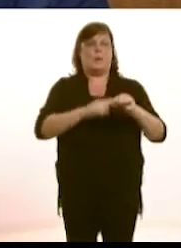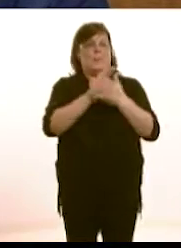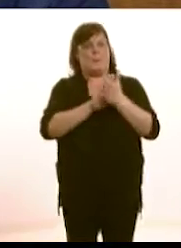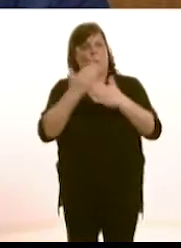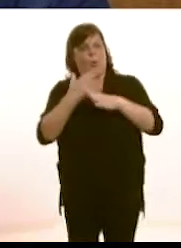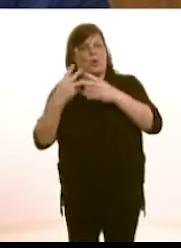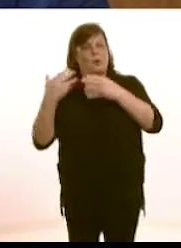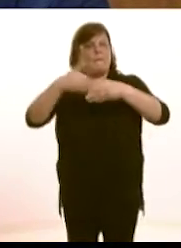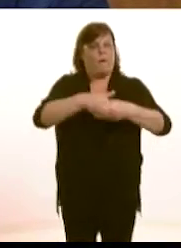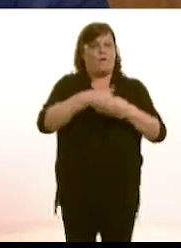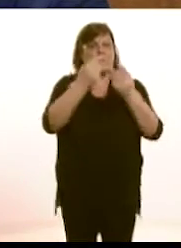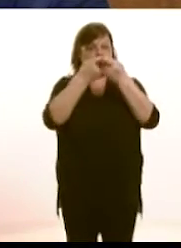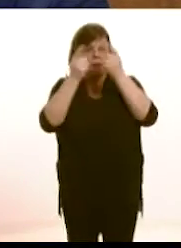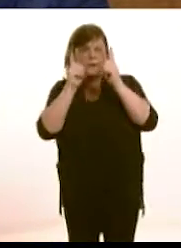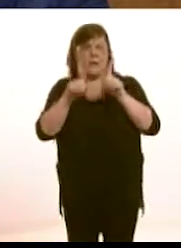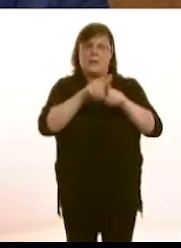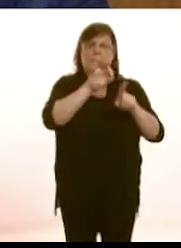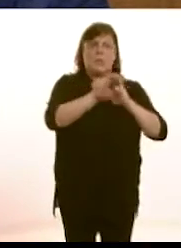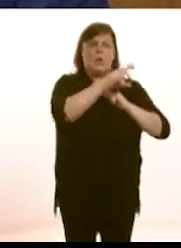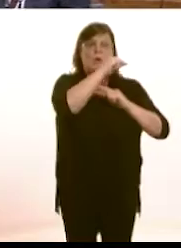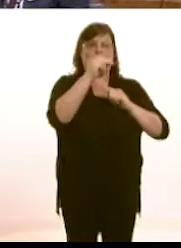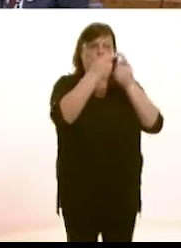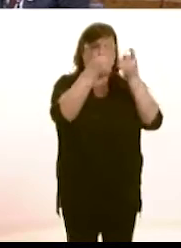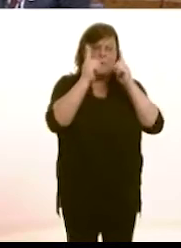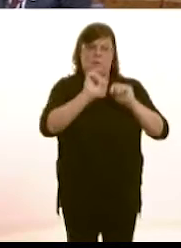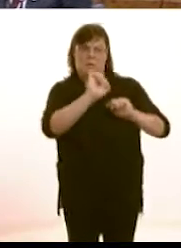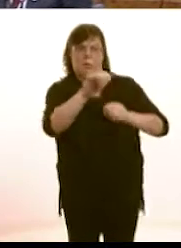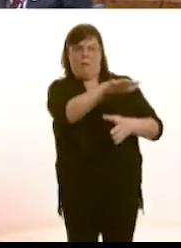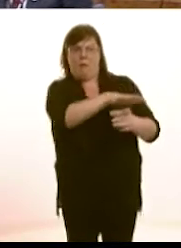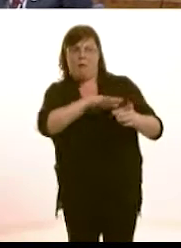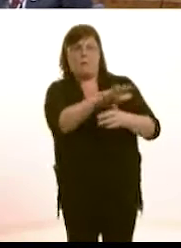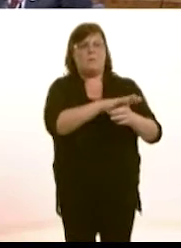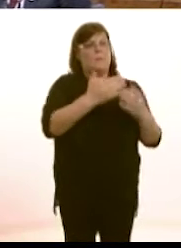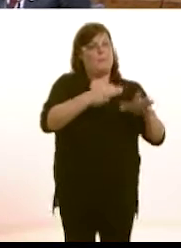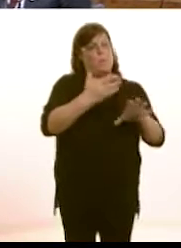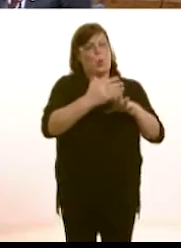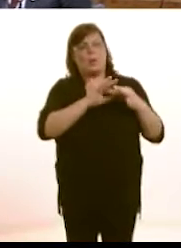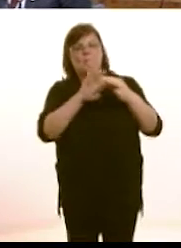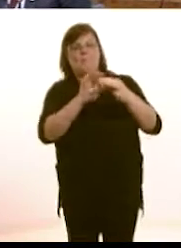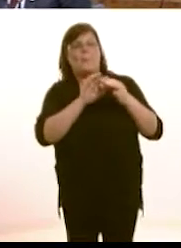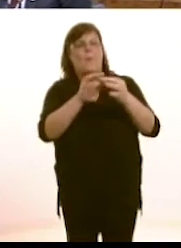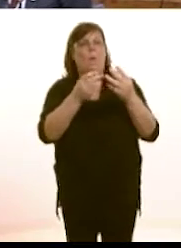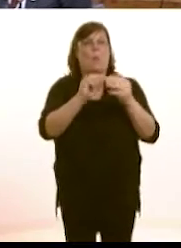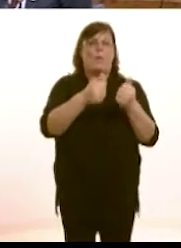I know that Swansea University, which I know is in his constituency, has been working well with industry over many, many years.